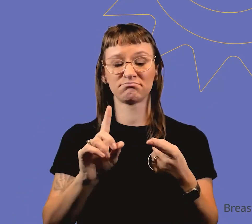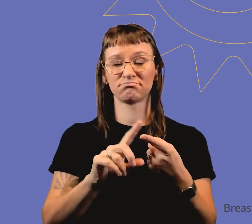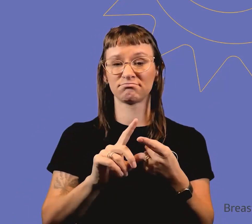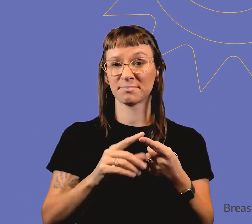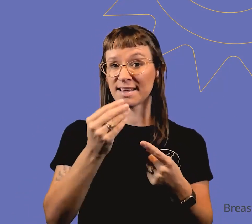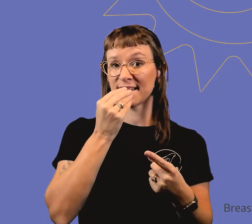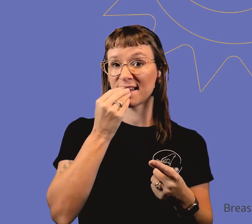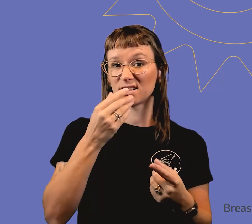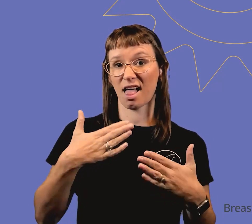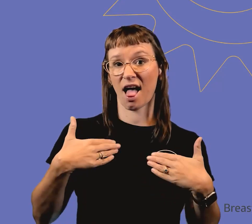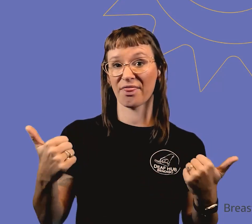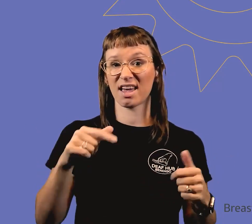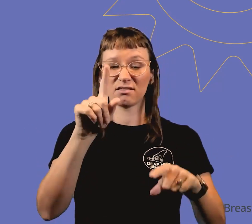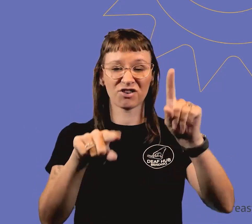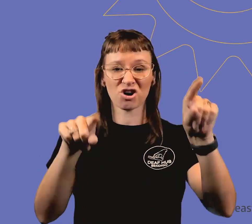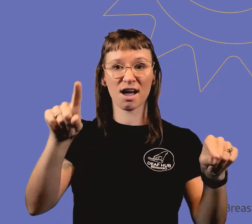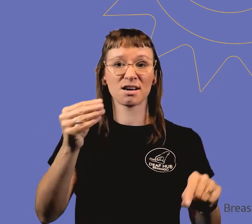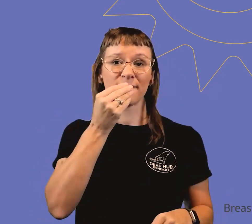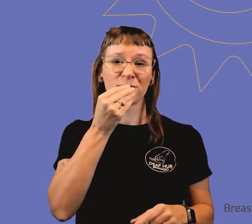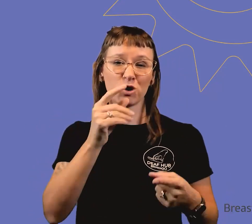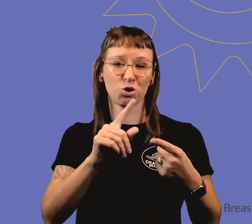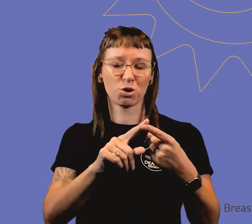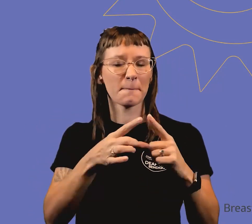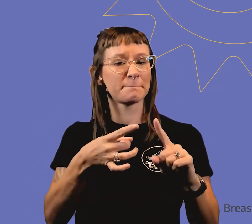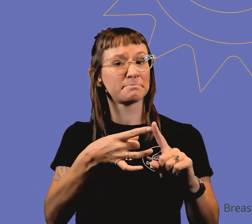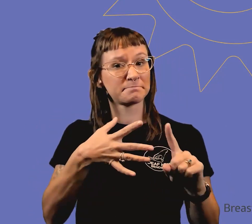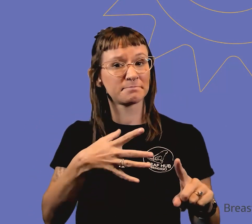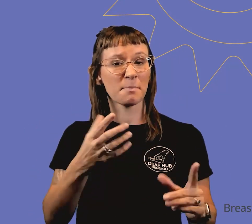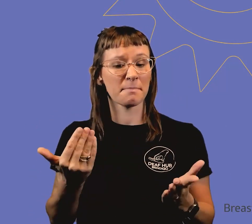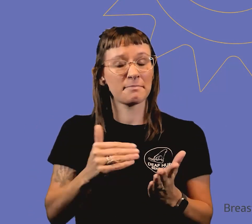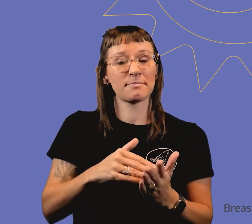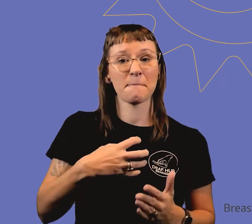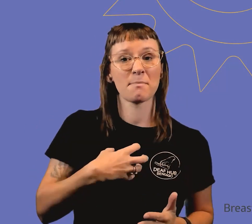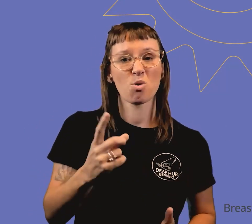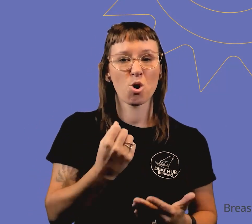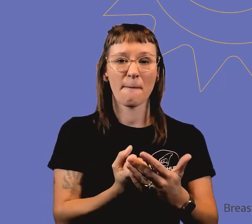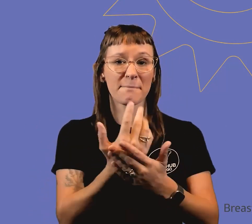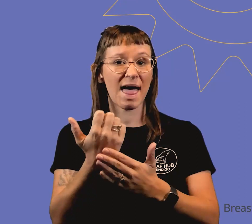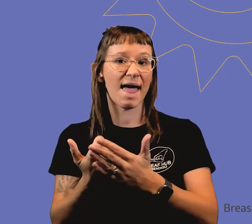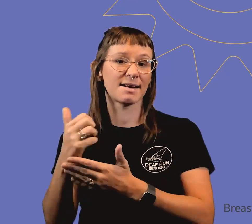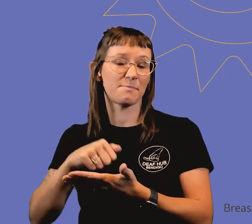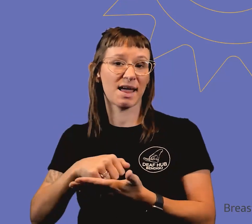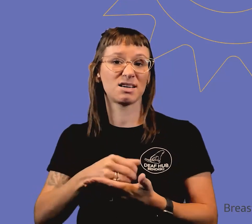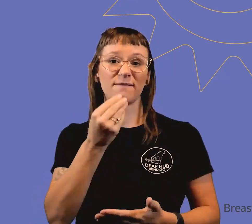None of these things are surprising. 1- Eating a healthy well-balanced diet, with plenty of